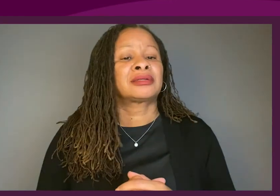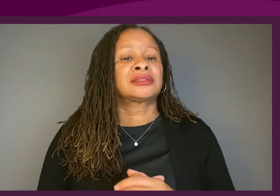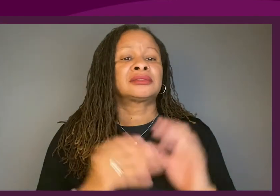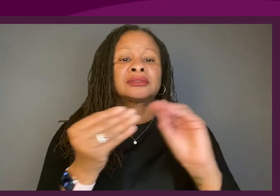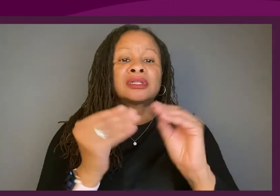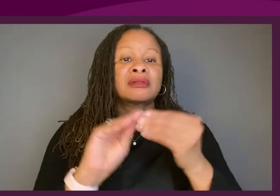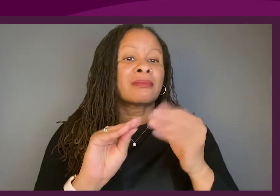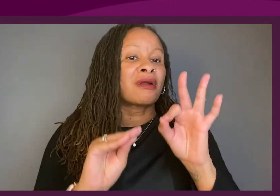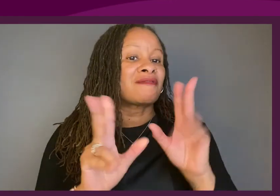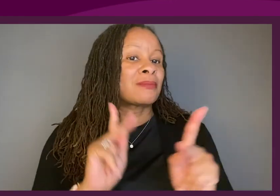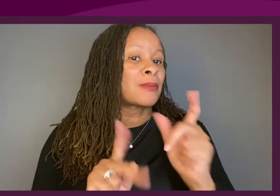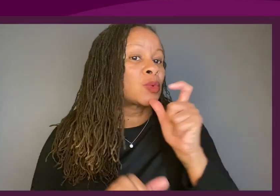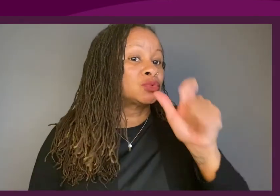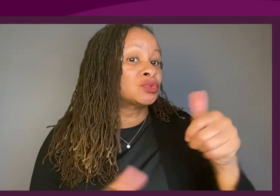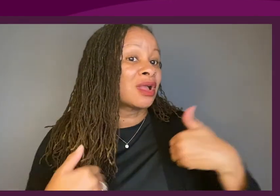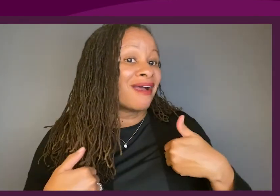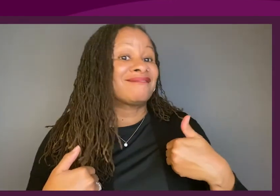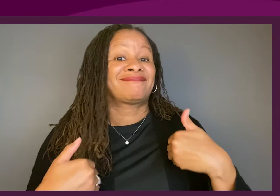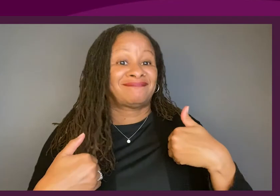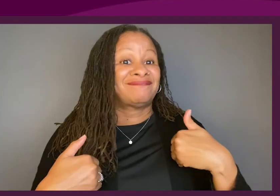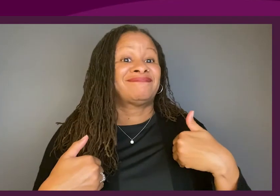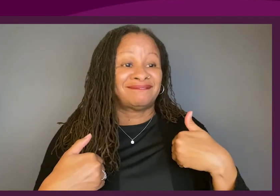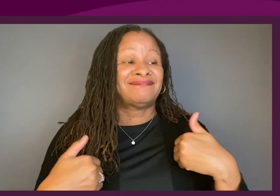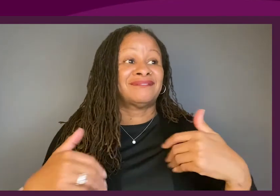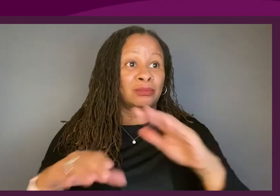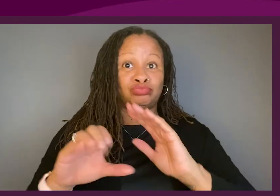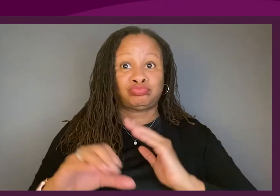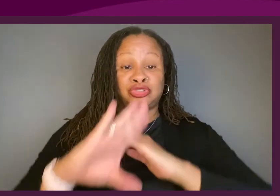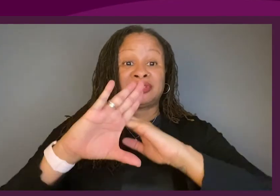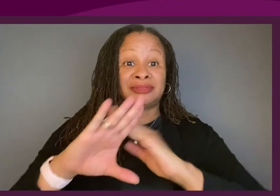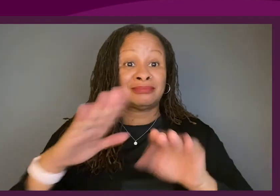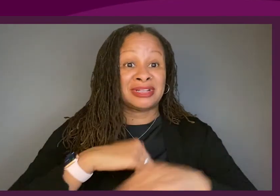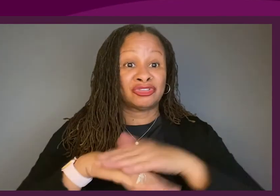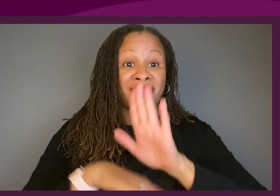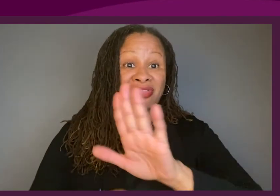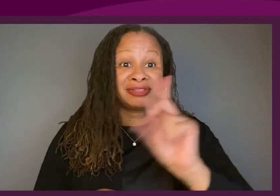in a disaster as very clearly stated by the Department of Justice, Department of Health